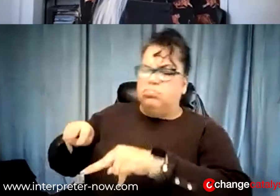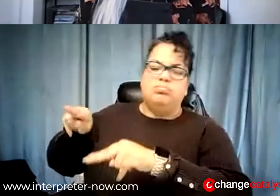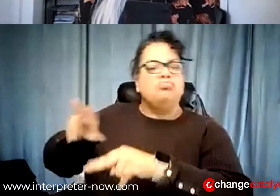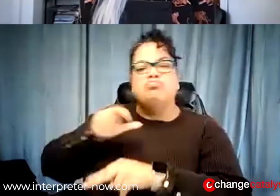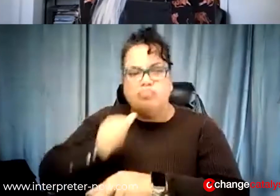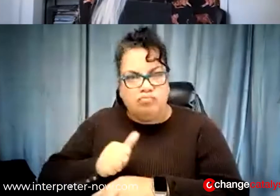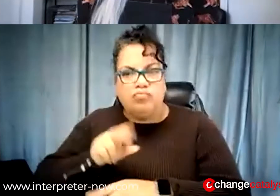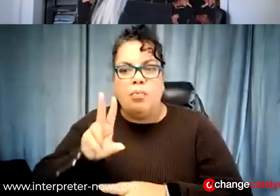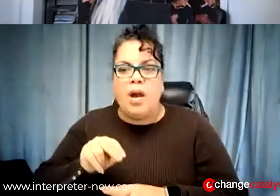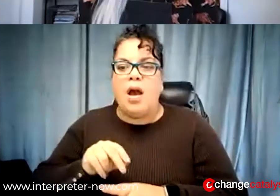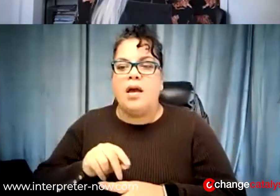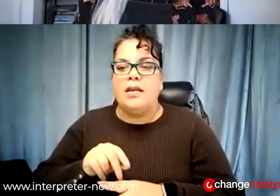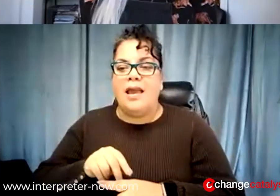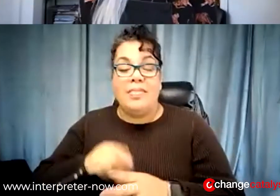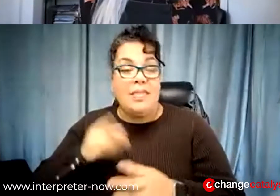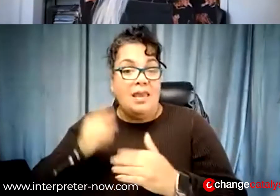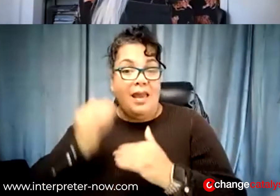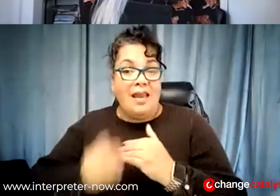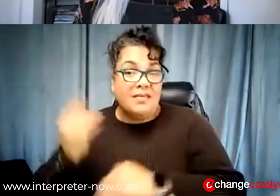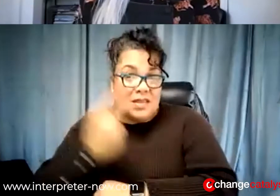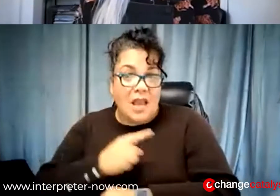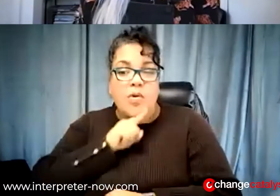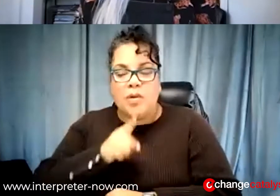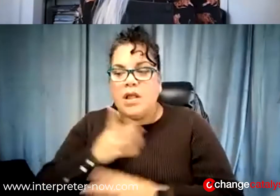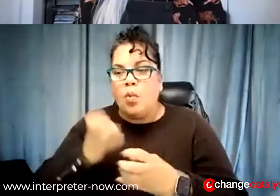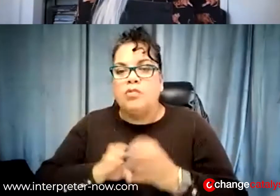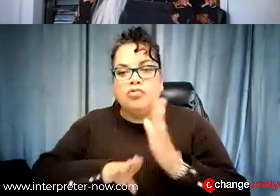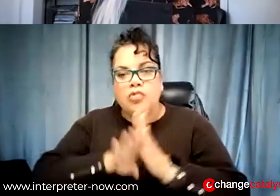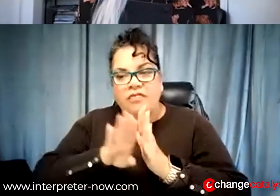At the end of the day, we're people building for people.